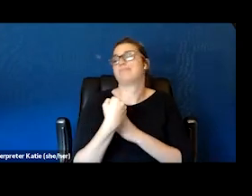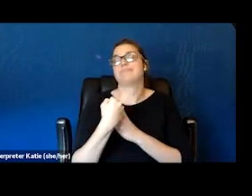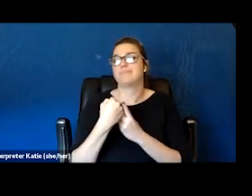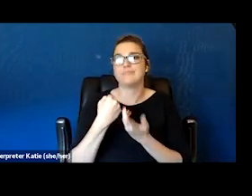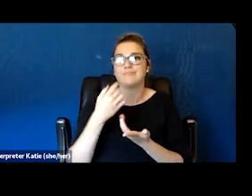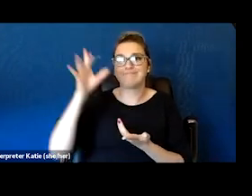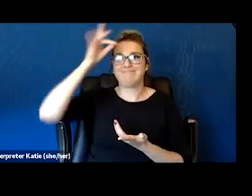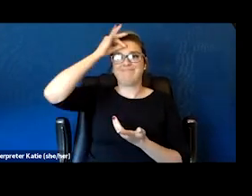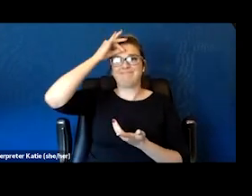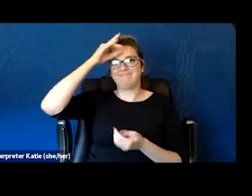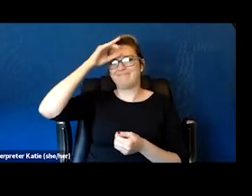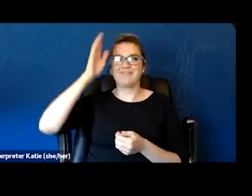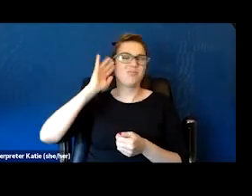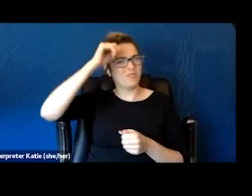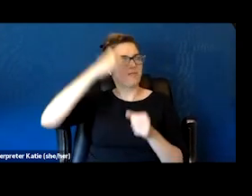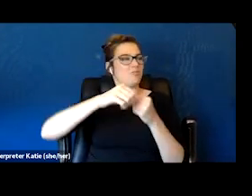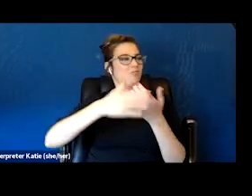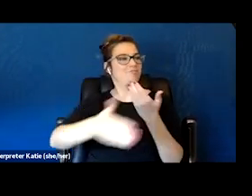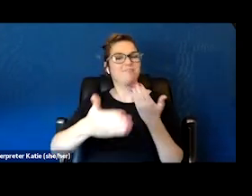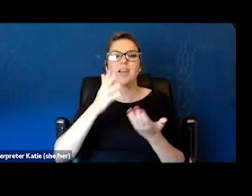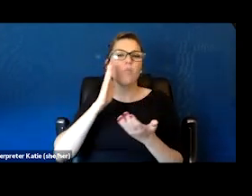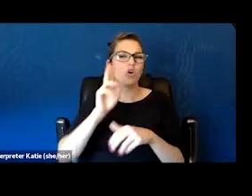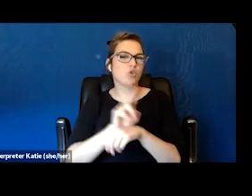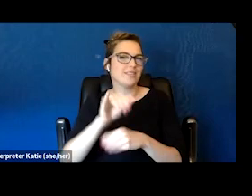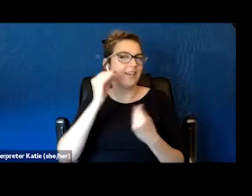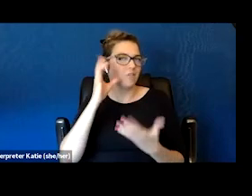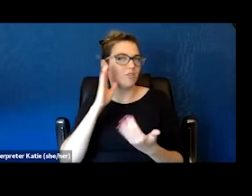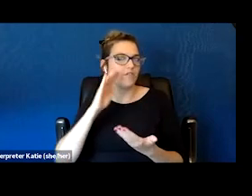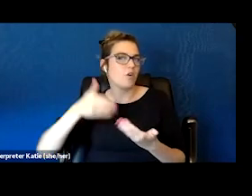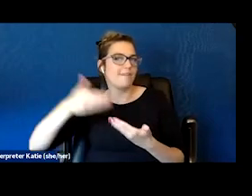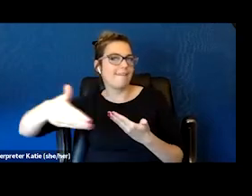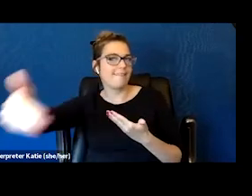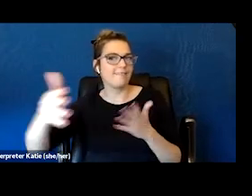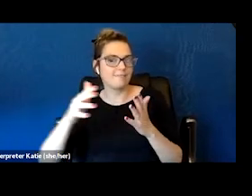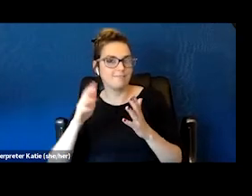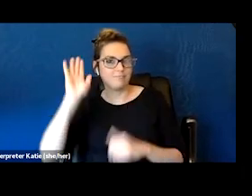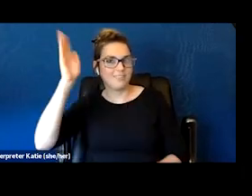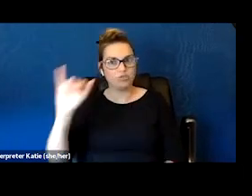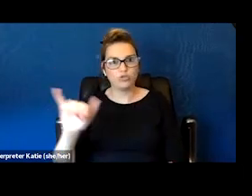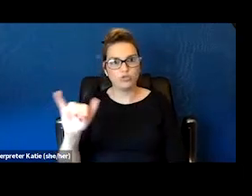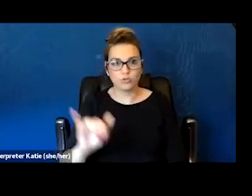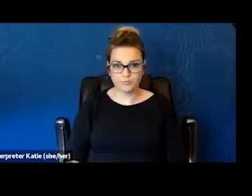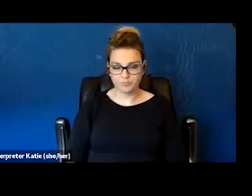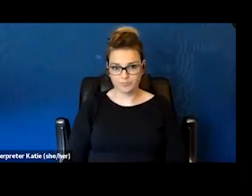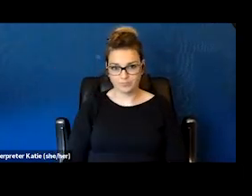So anything that you wanna share, and you can see what folks are putting in there. If you'll take a moment. And then in just a sec, we'll also share